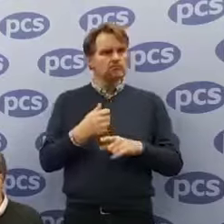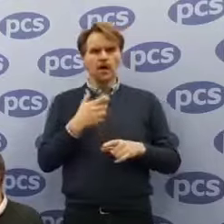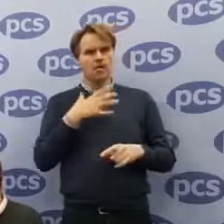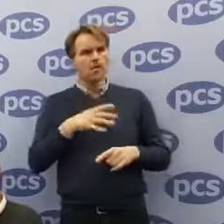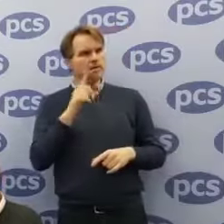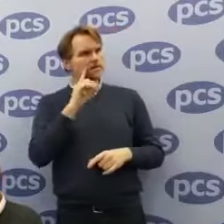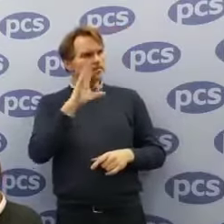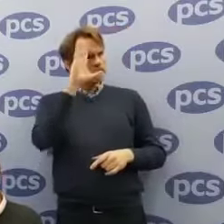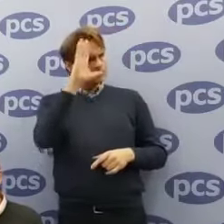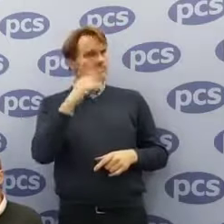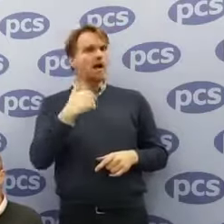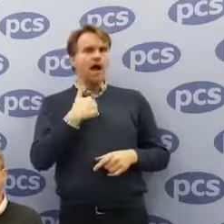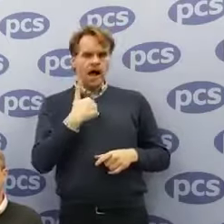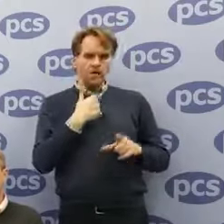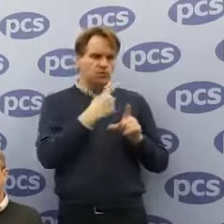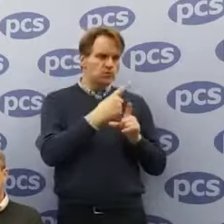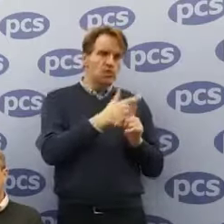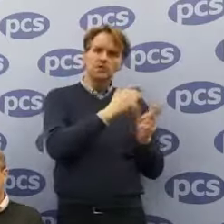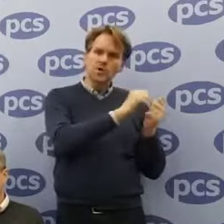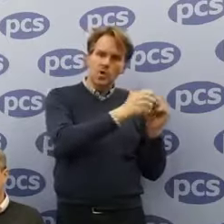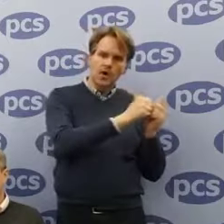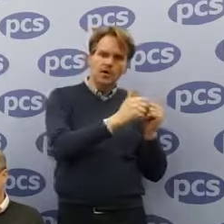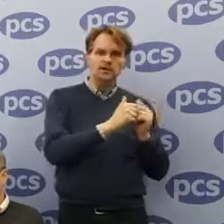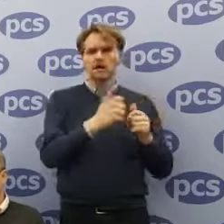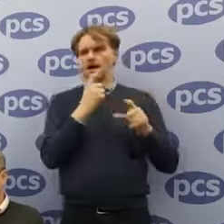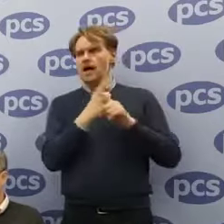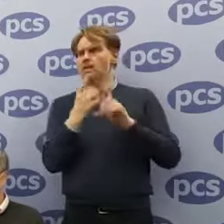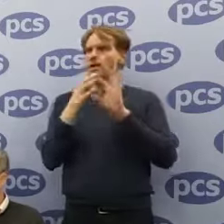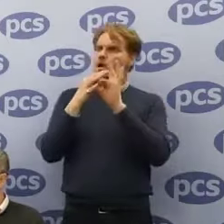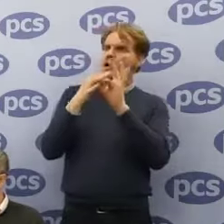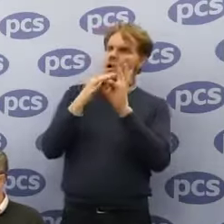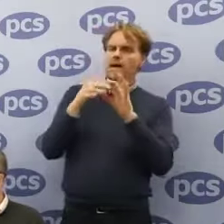to talk to my colleagues at work because we have got to get a simple message